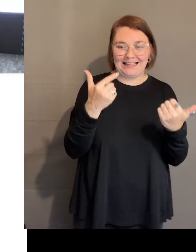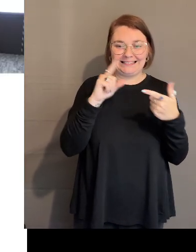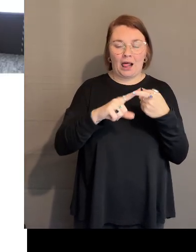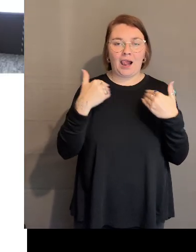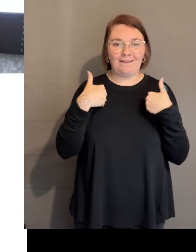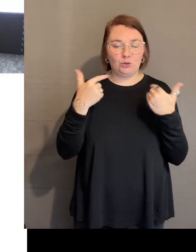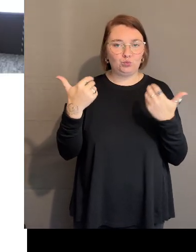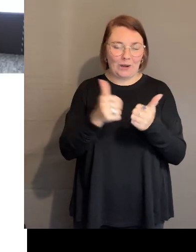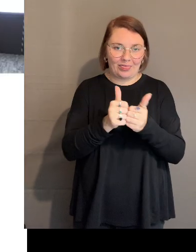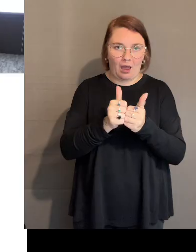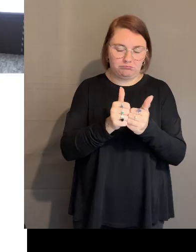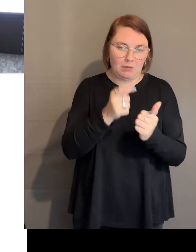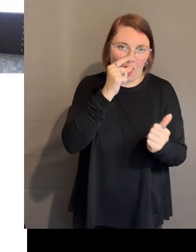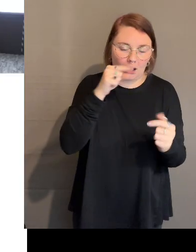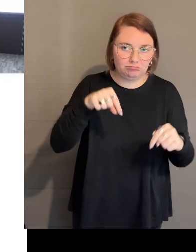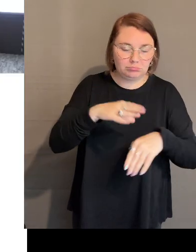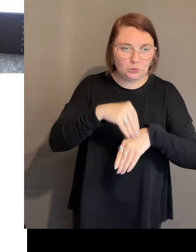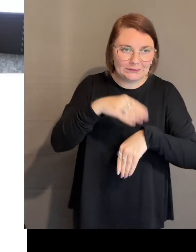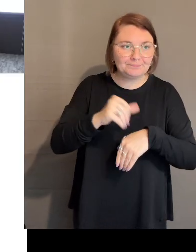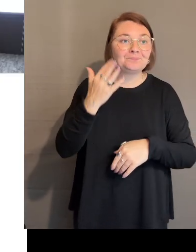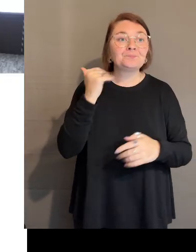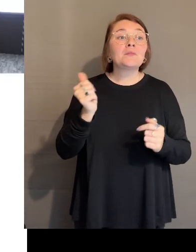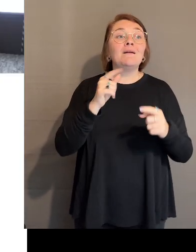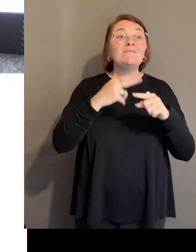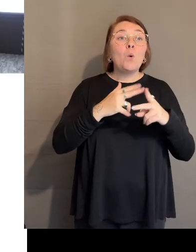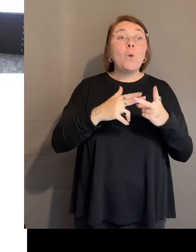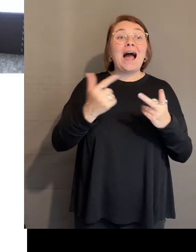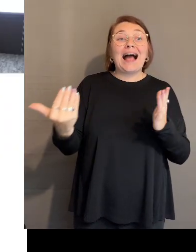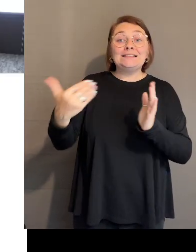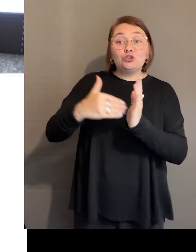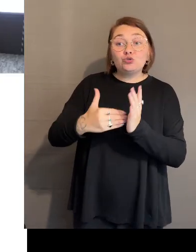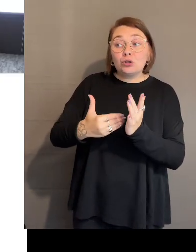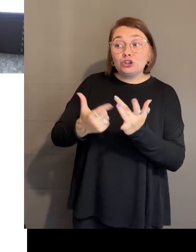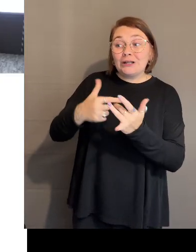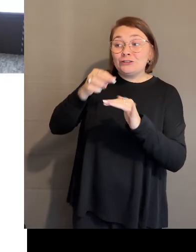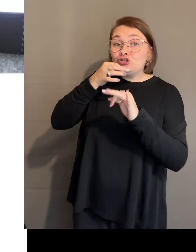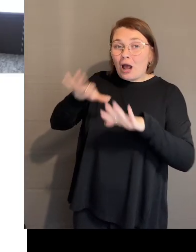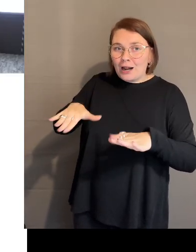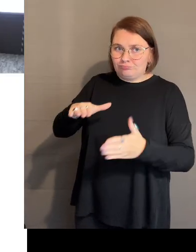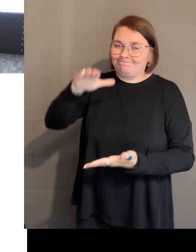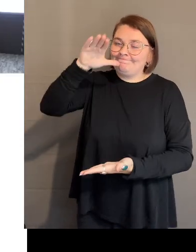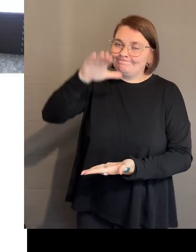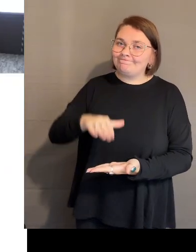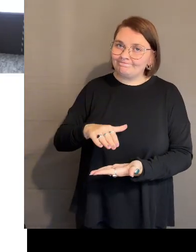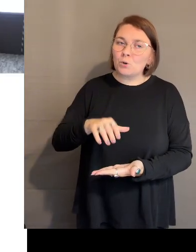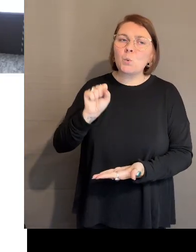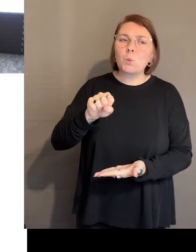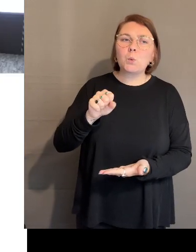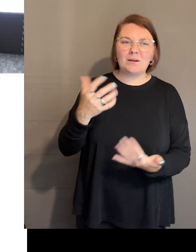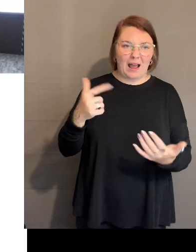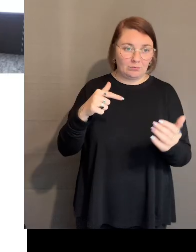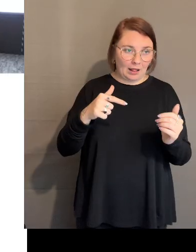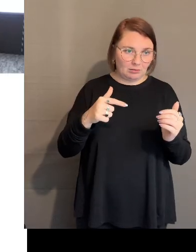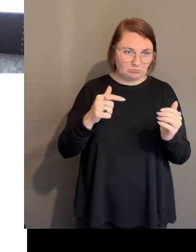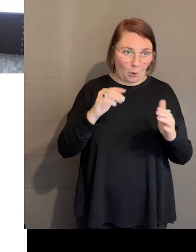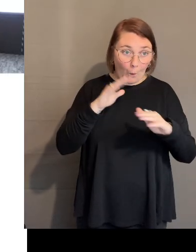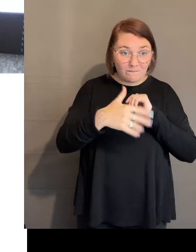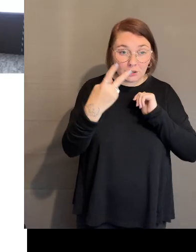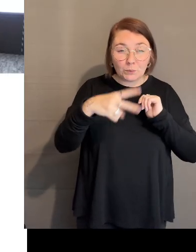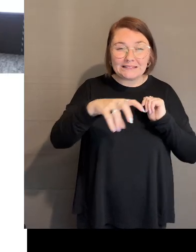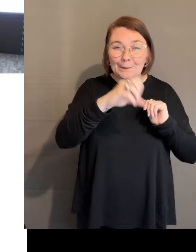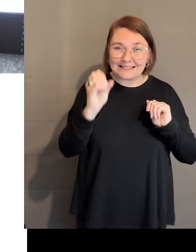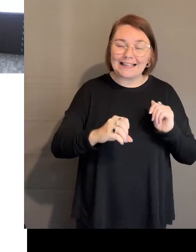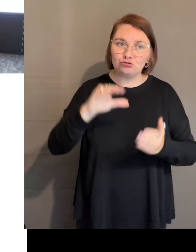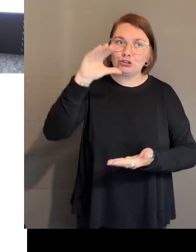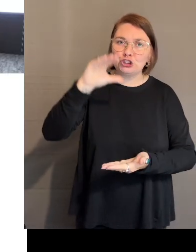The likelihood of having additional children within that family unit, however, is reduced by, well, over 20%.